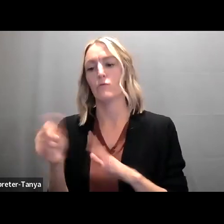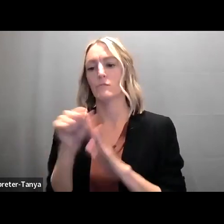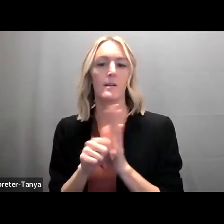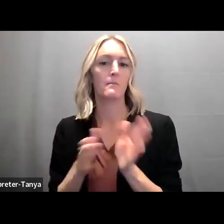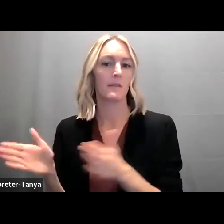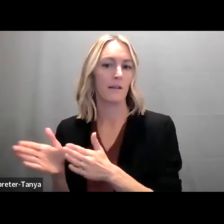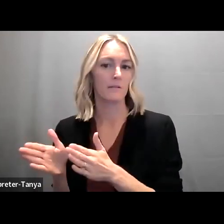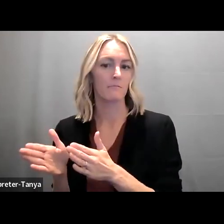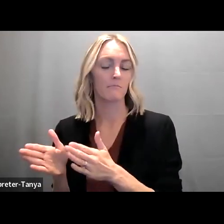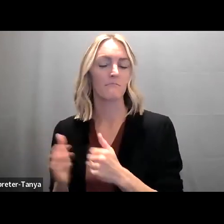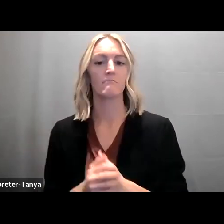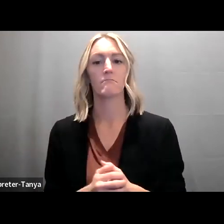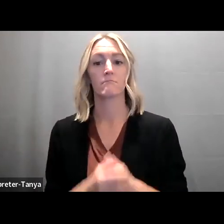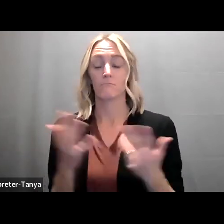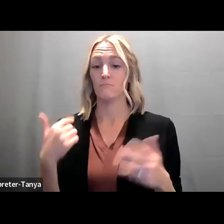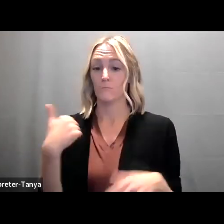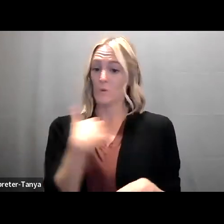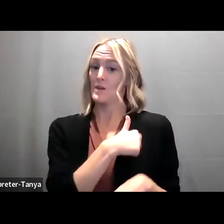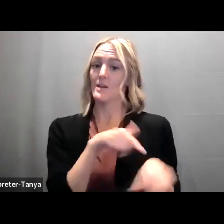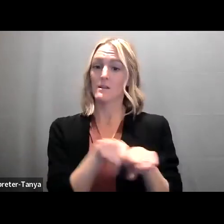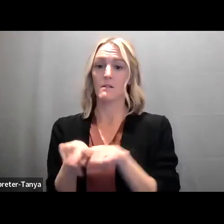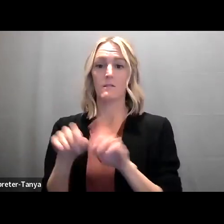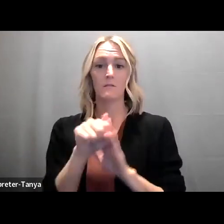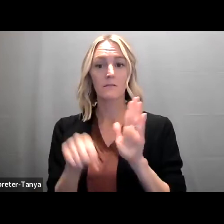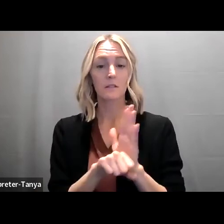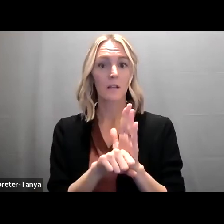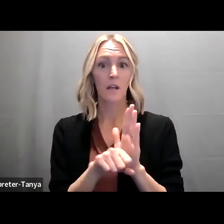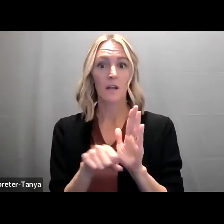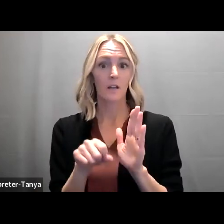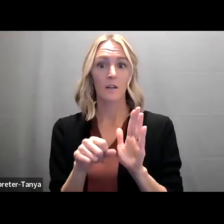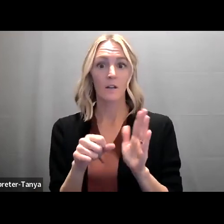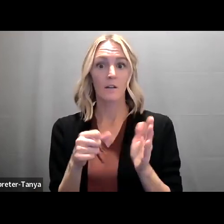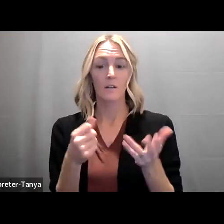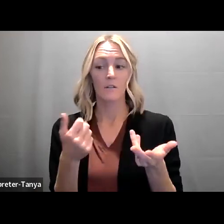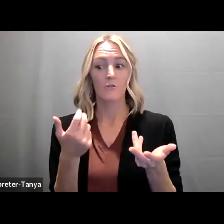Do we this our state have anything in a setting rule?